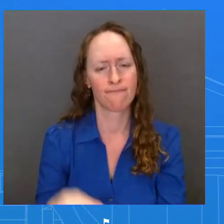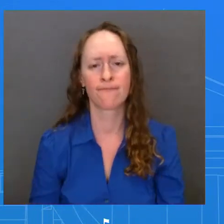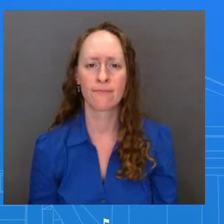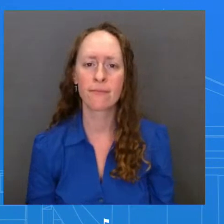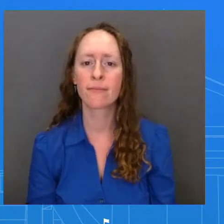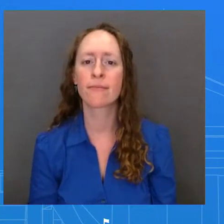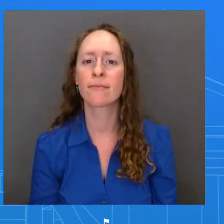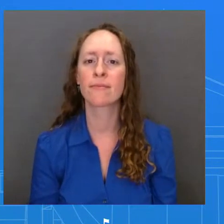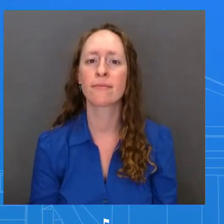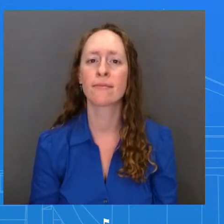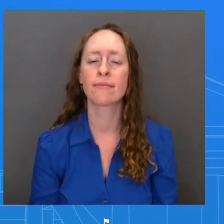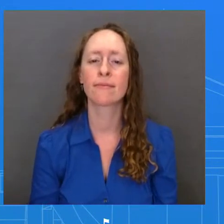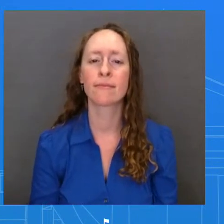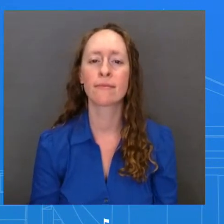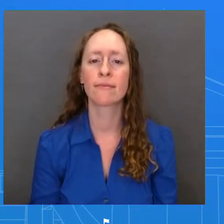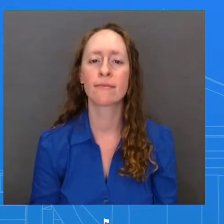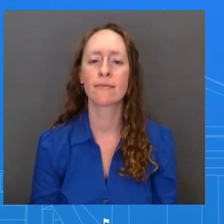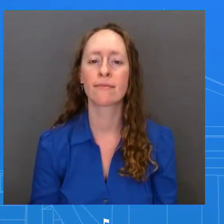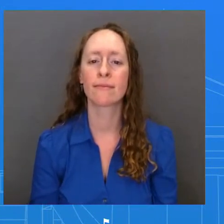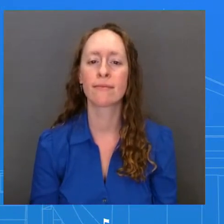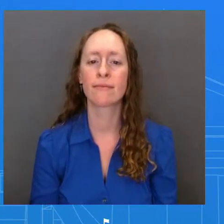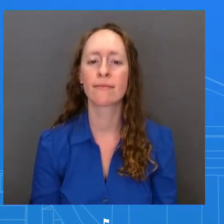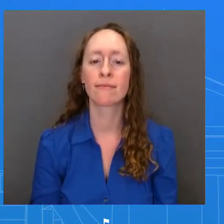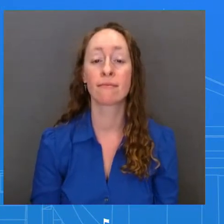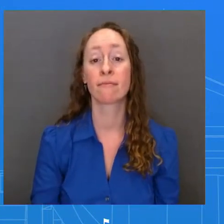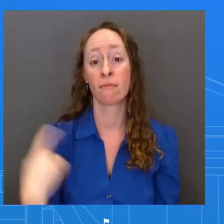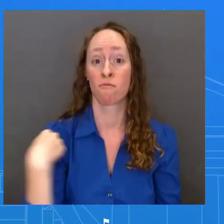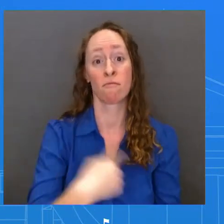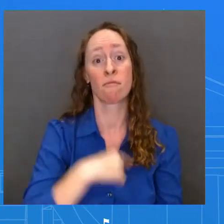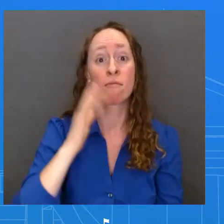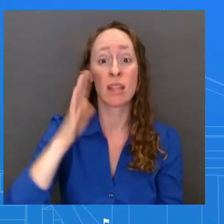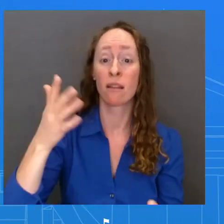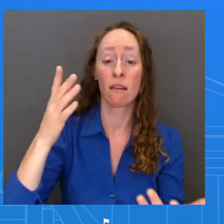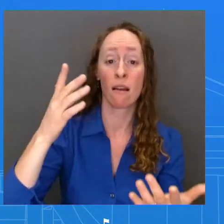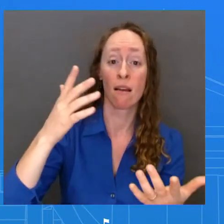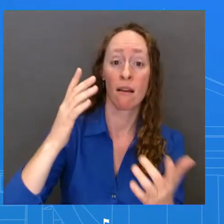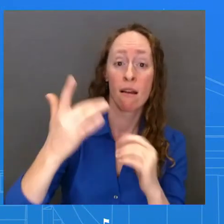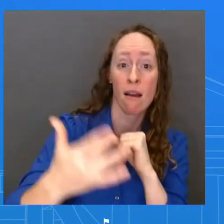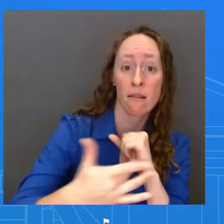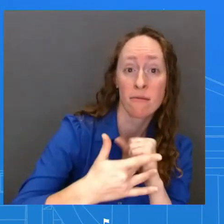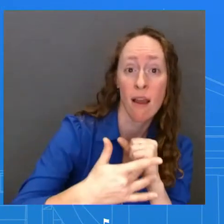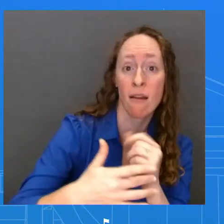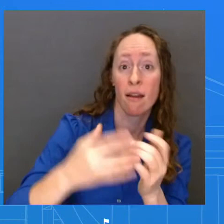people-to-people regional cooperation, the traditional security domain mean that we believe